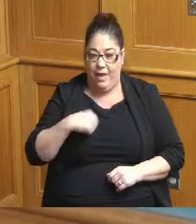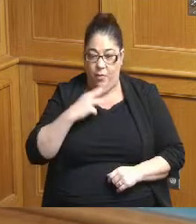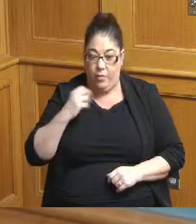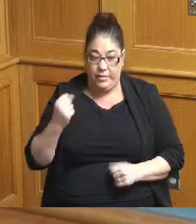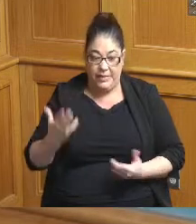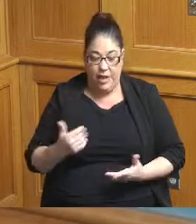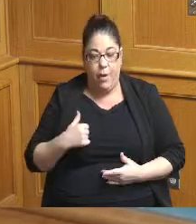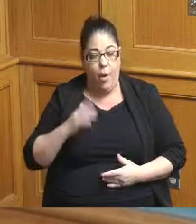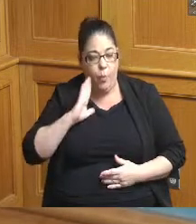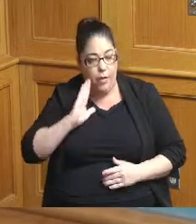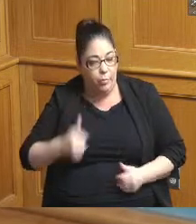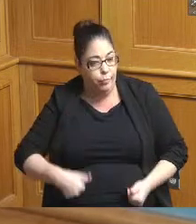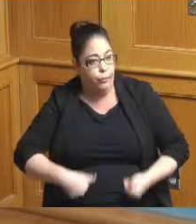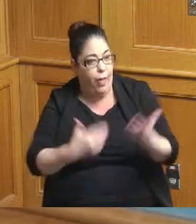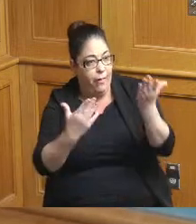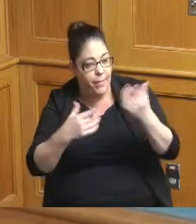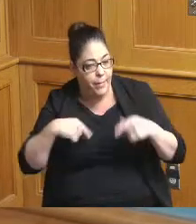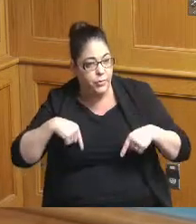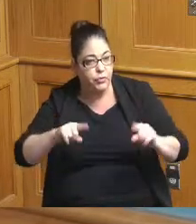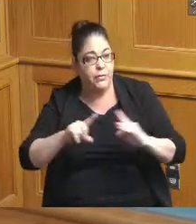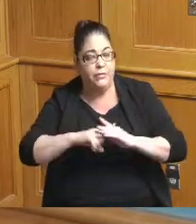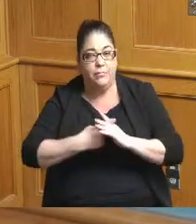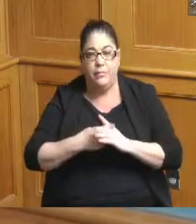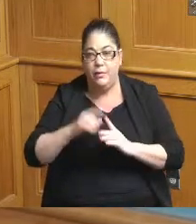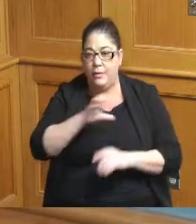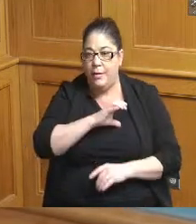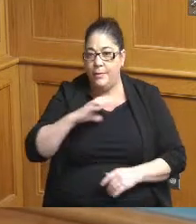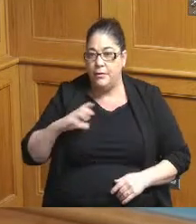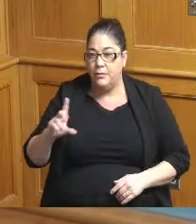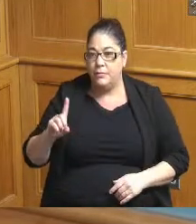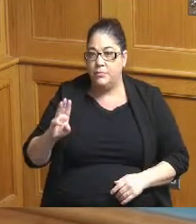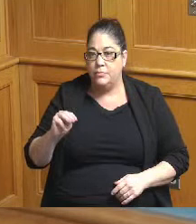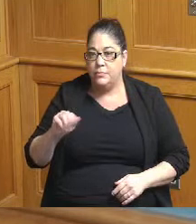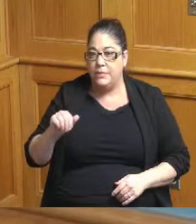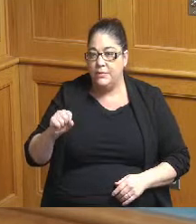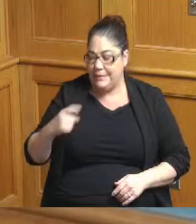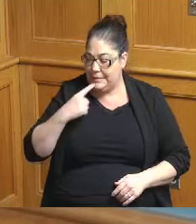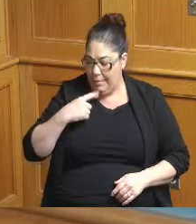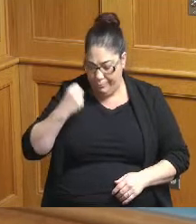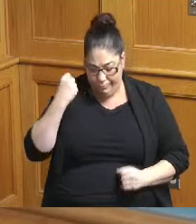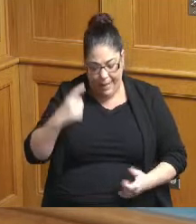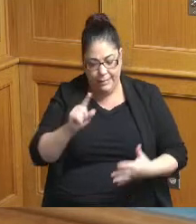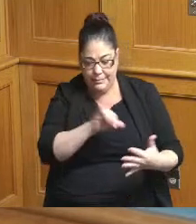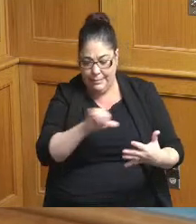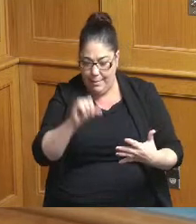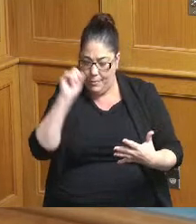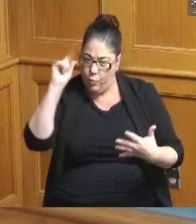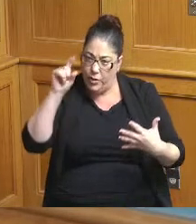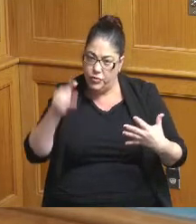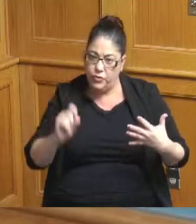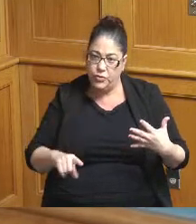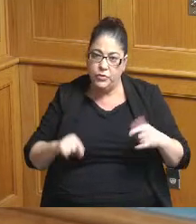of these questions Commissioner Dumas indicated she brought up a number of these questions but you